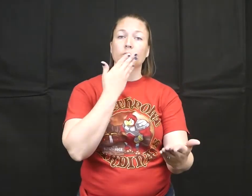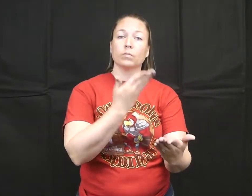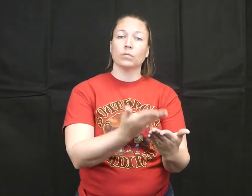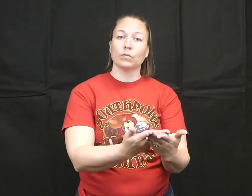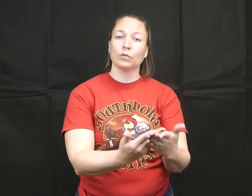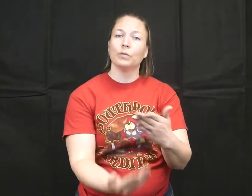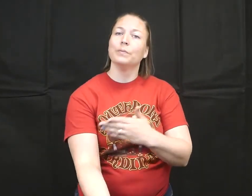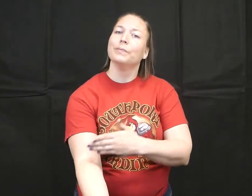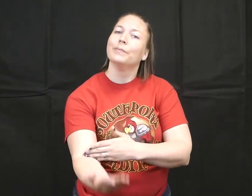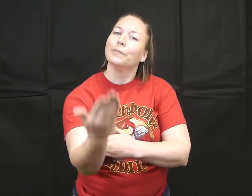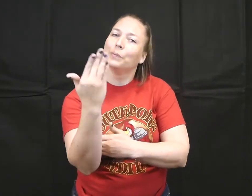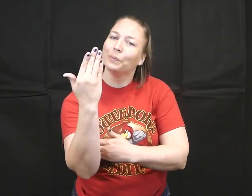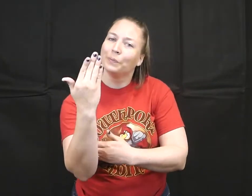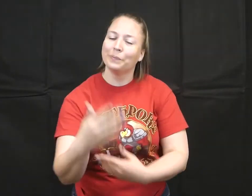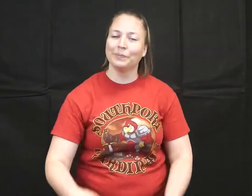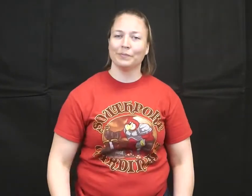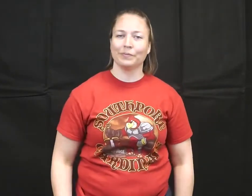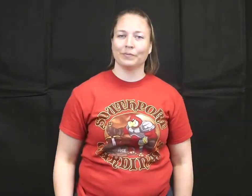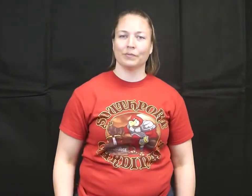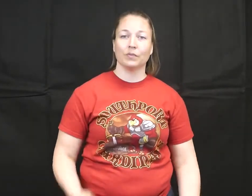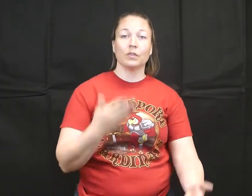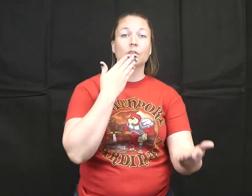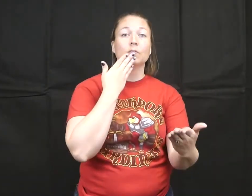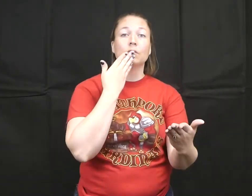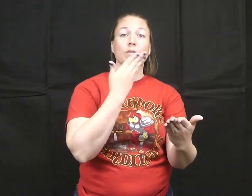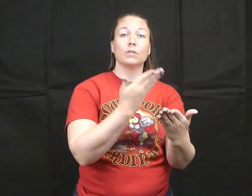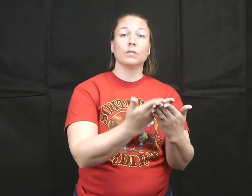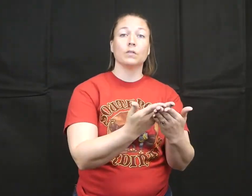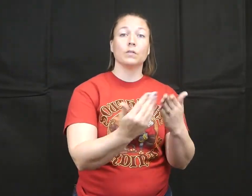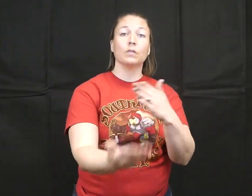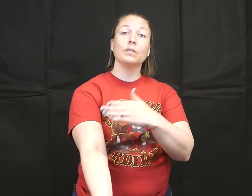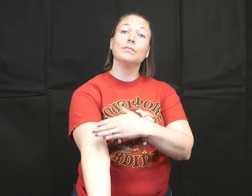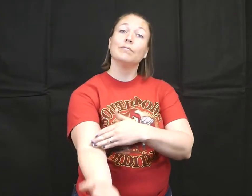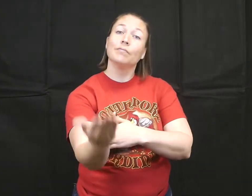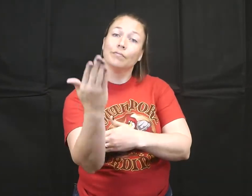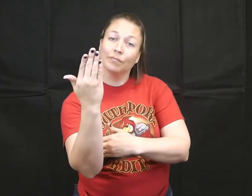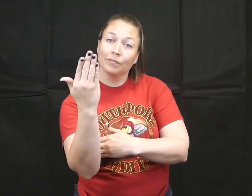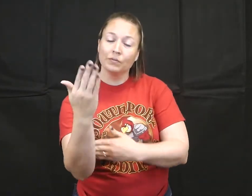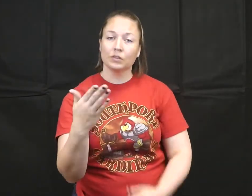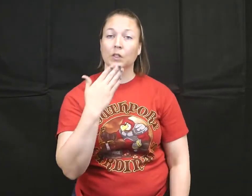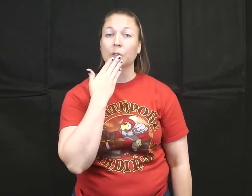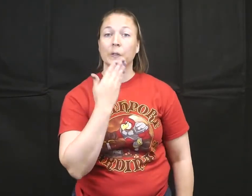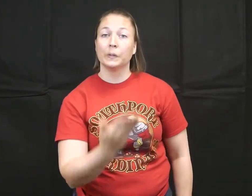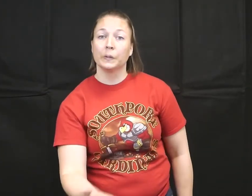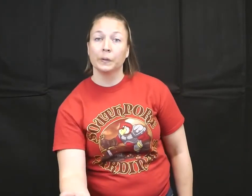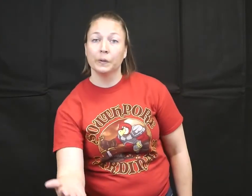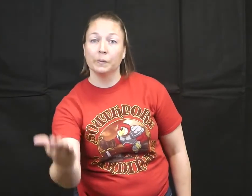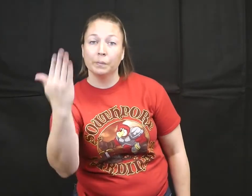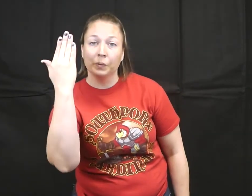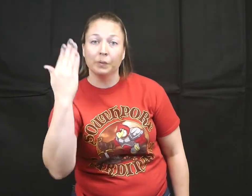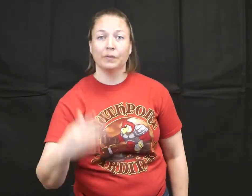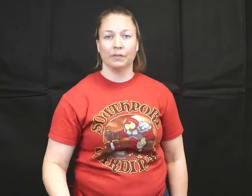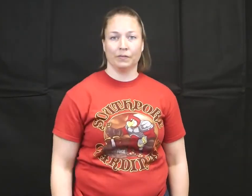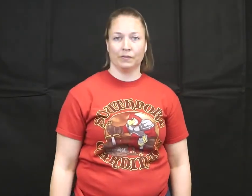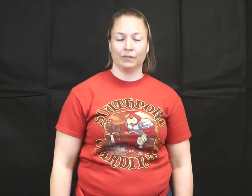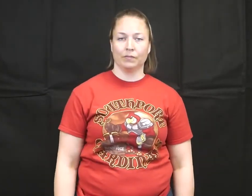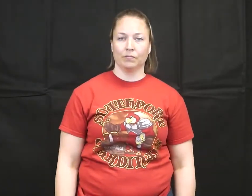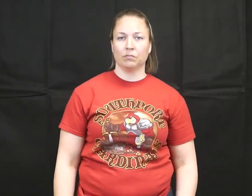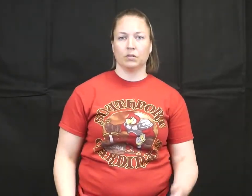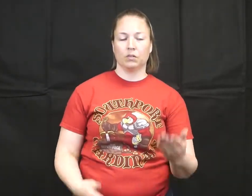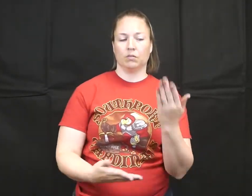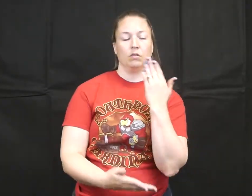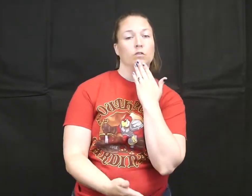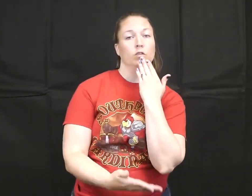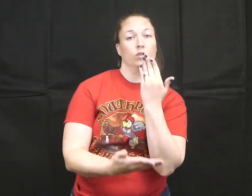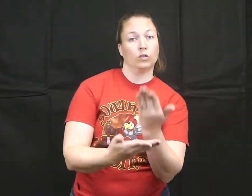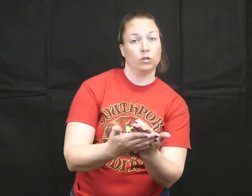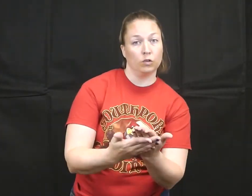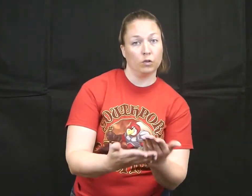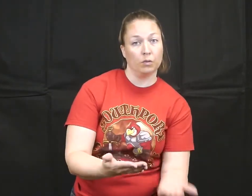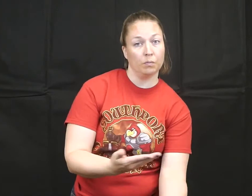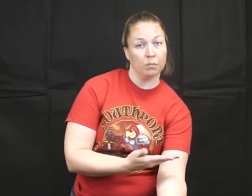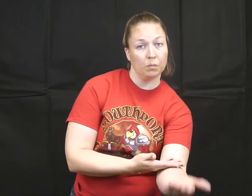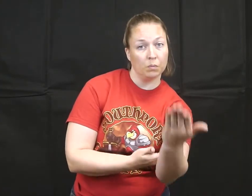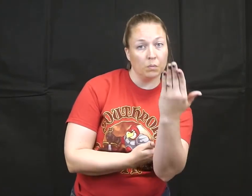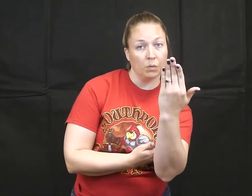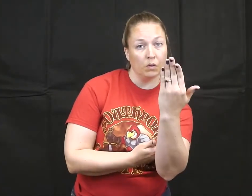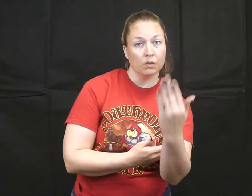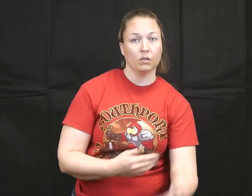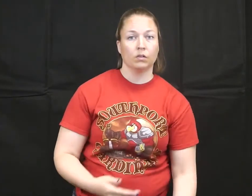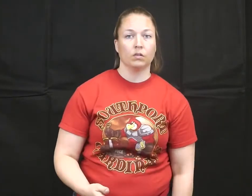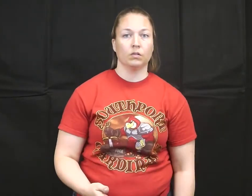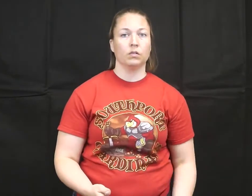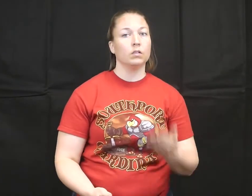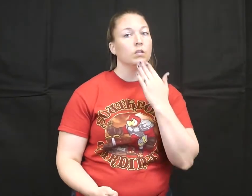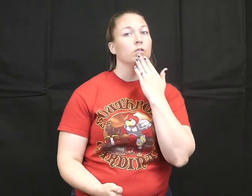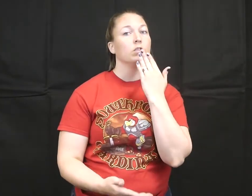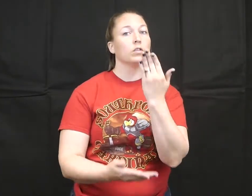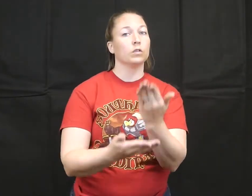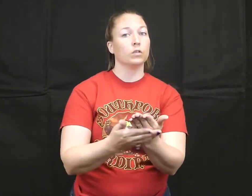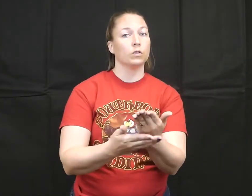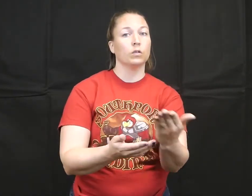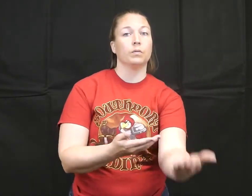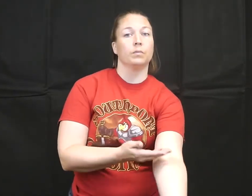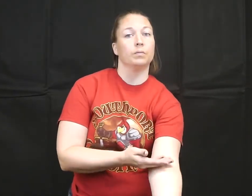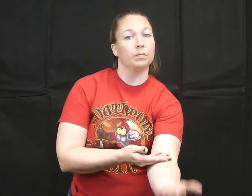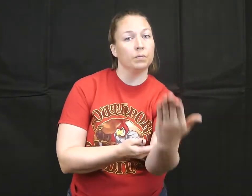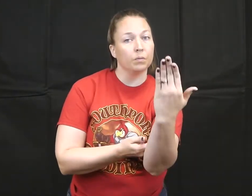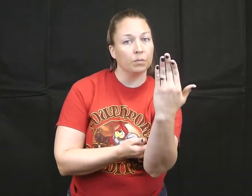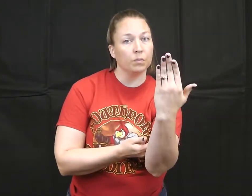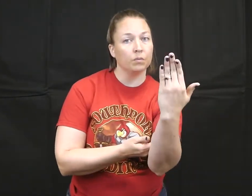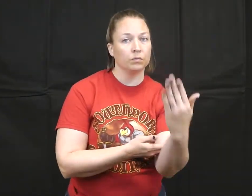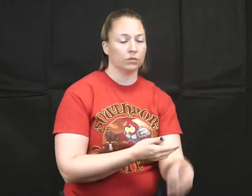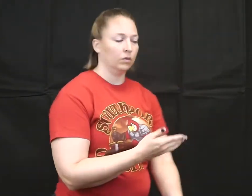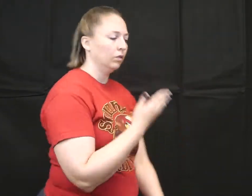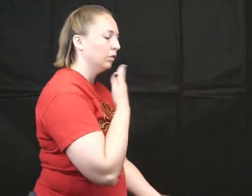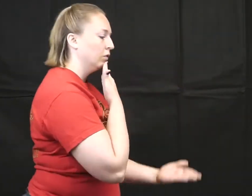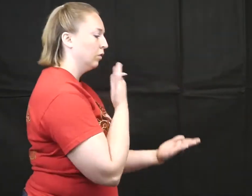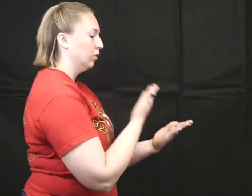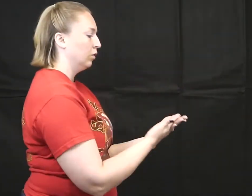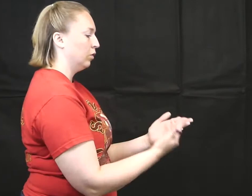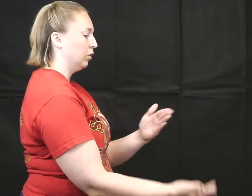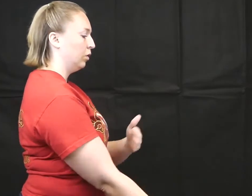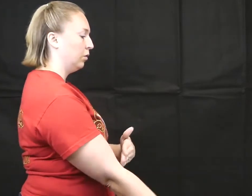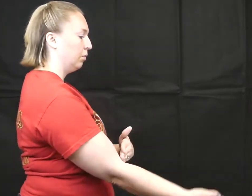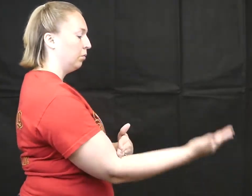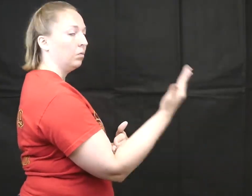Good morning!